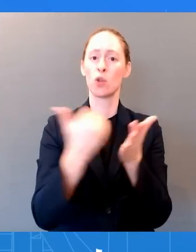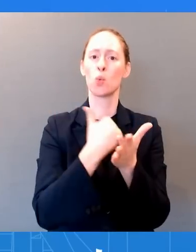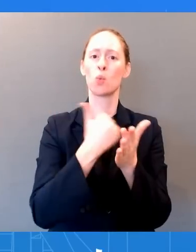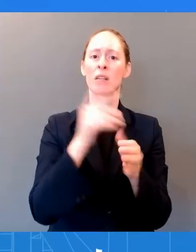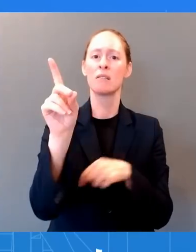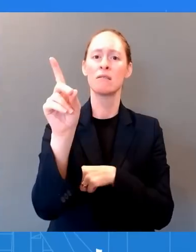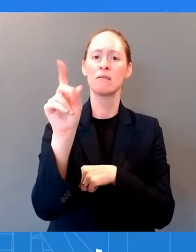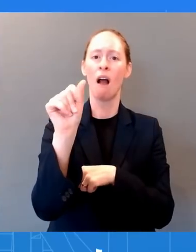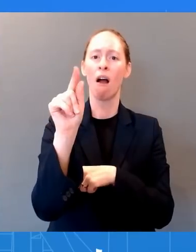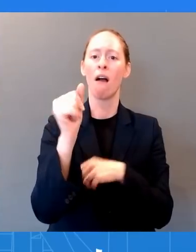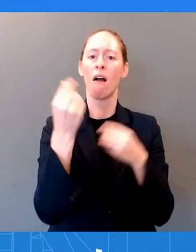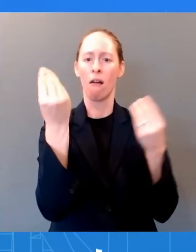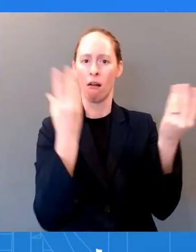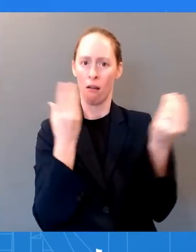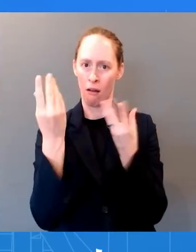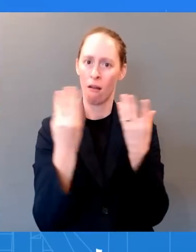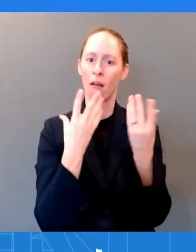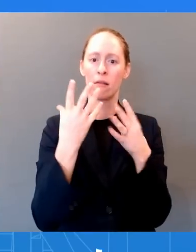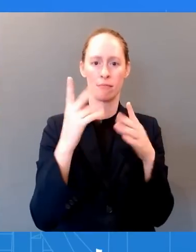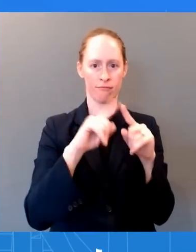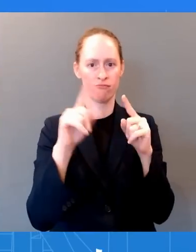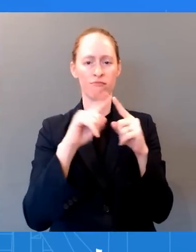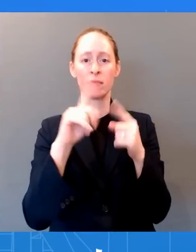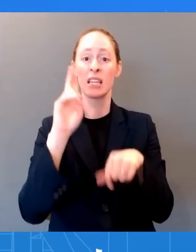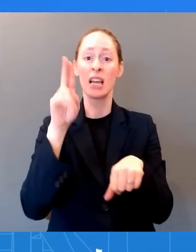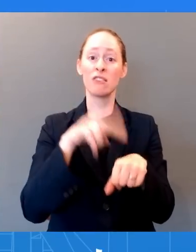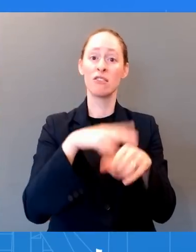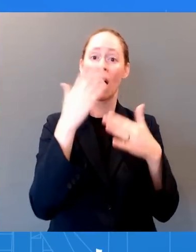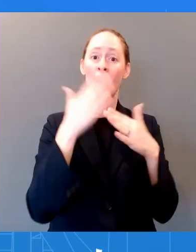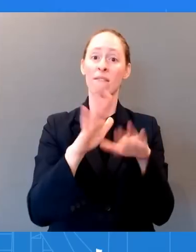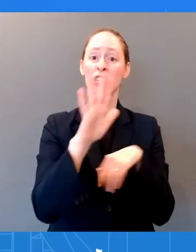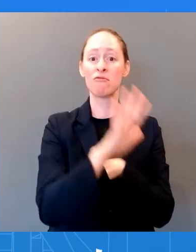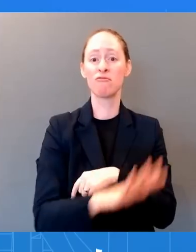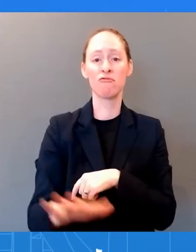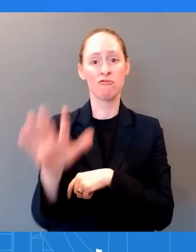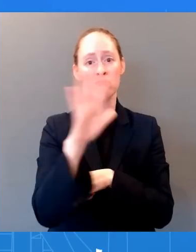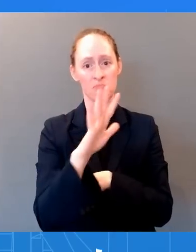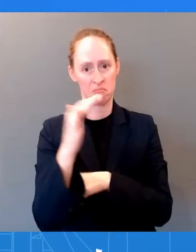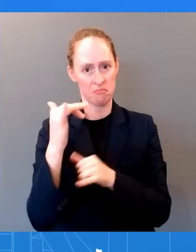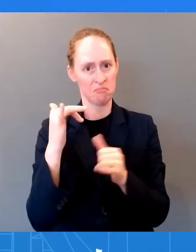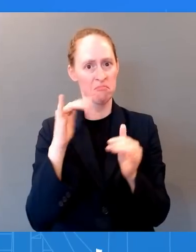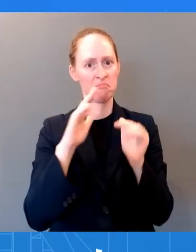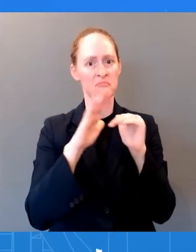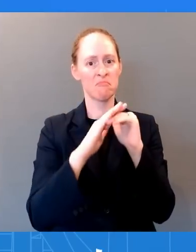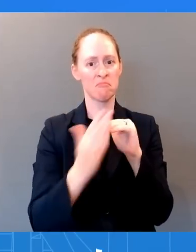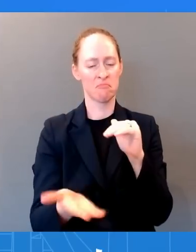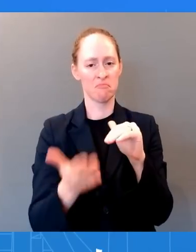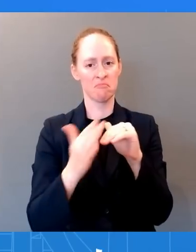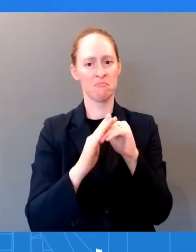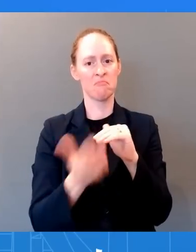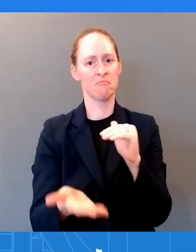So that is a sign of inflation that is easing. And latest CP- -- the latest headline, CPI inflation was flat.